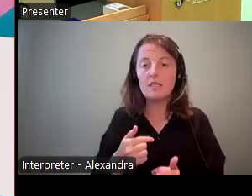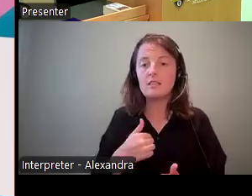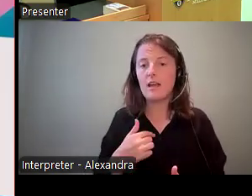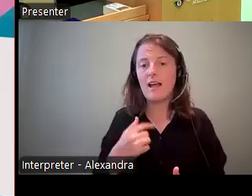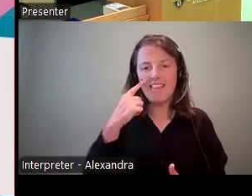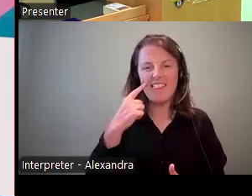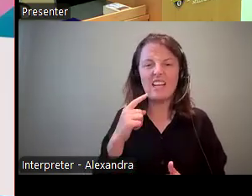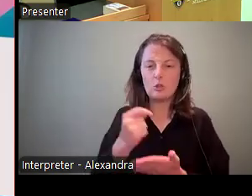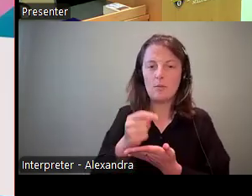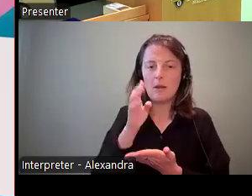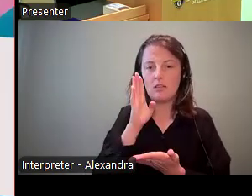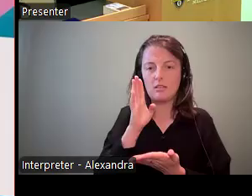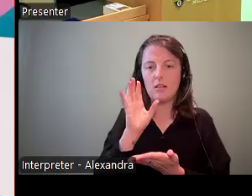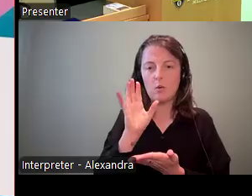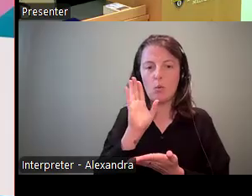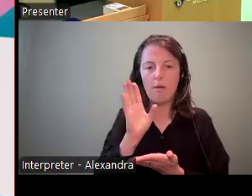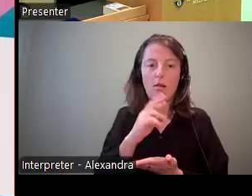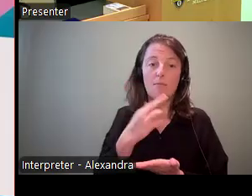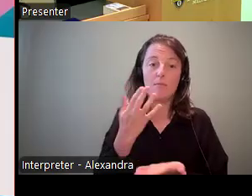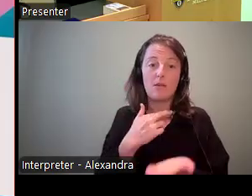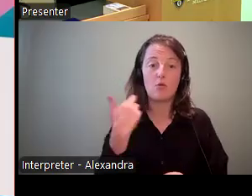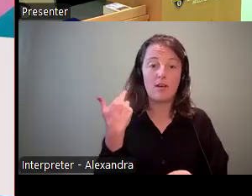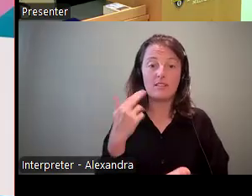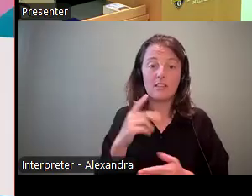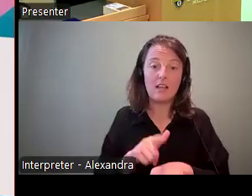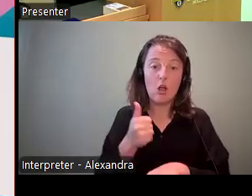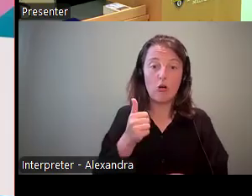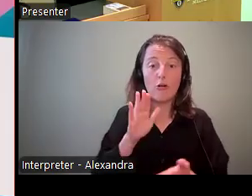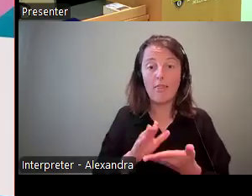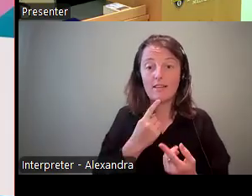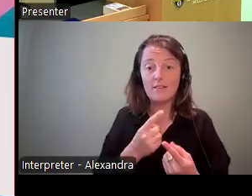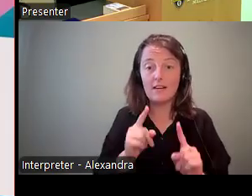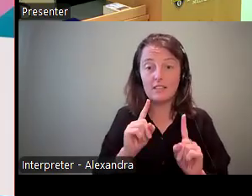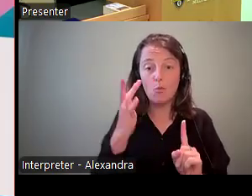things that aren't the ideology of that person's problem. Okay. Okay, that that's my fear. Okay,